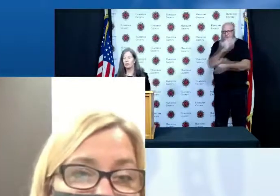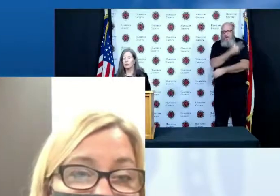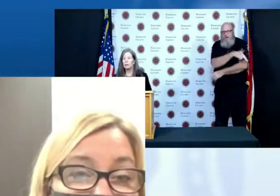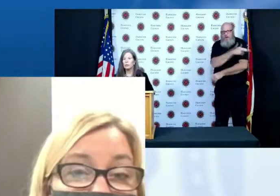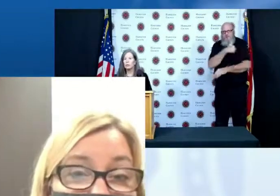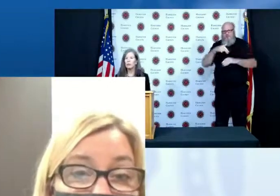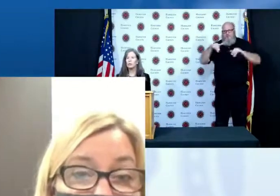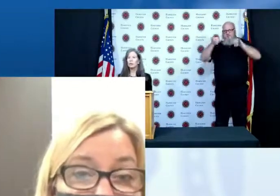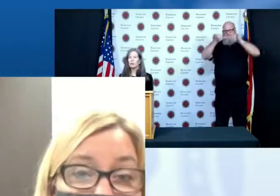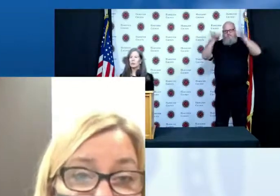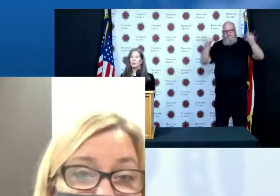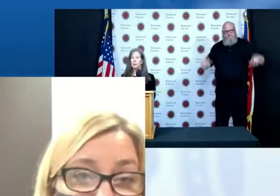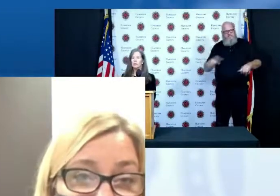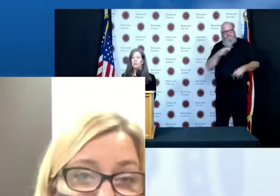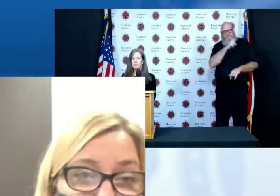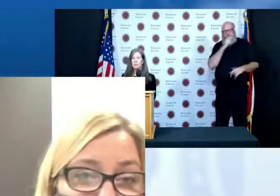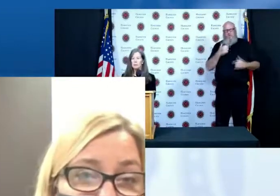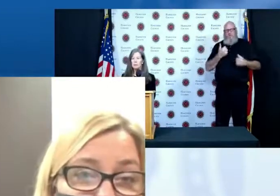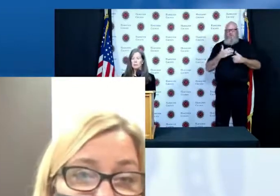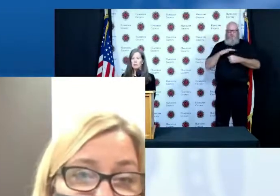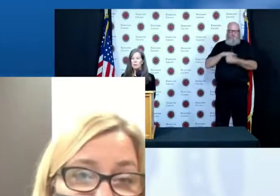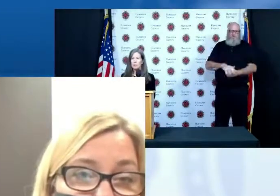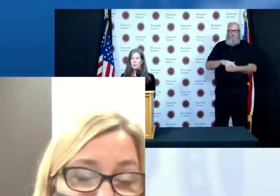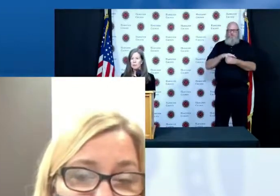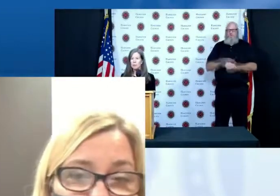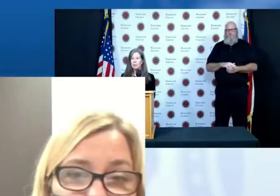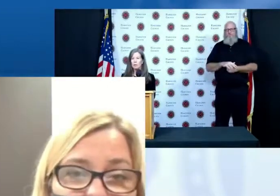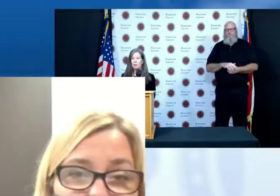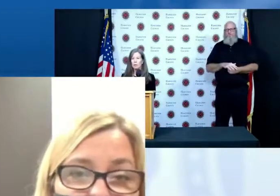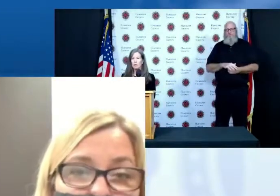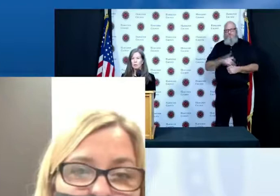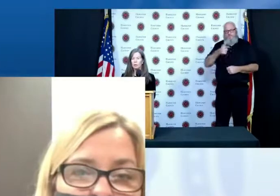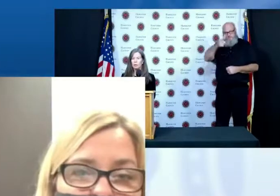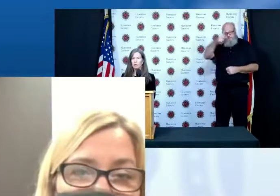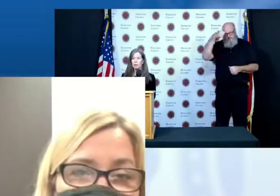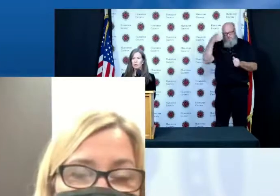was used as the Early Vote Center back in the Presidential Election and that space served